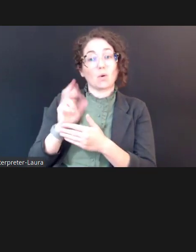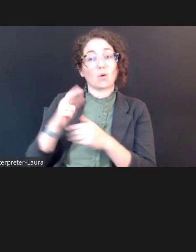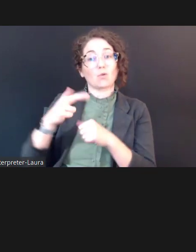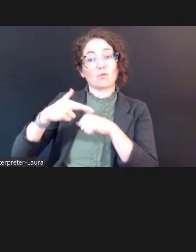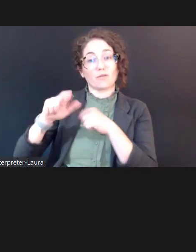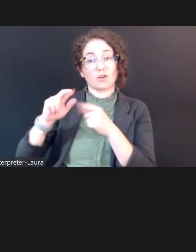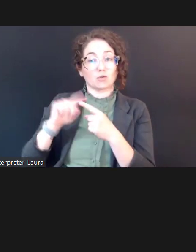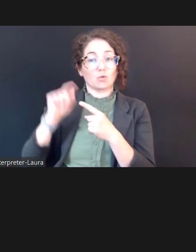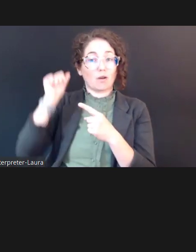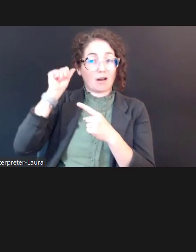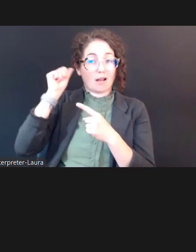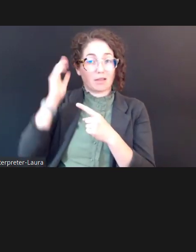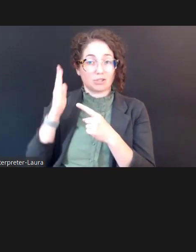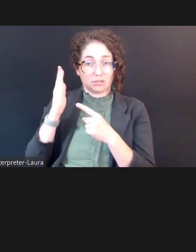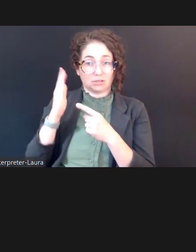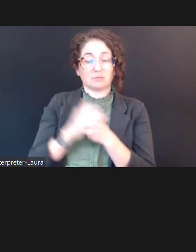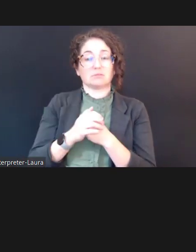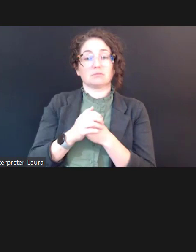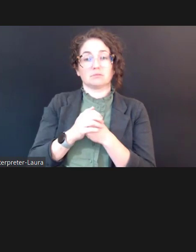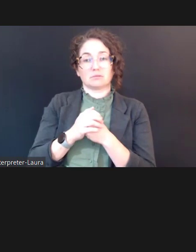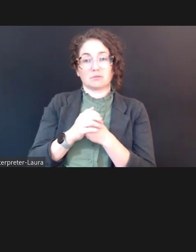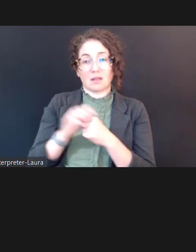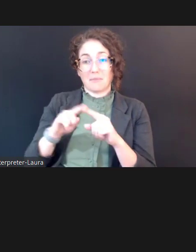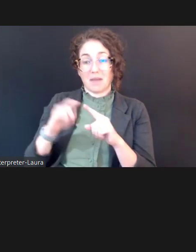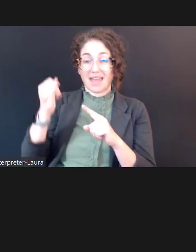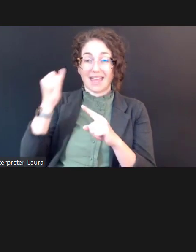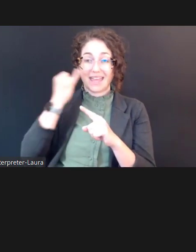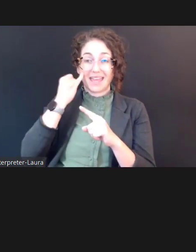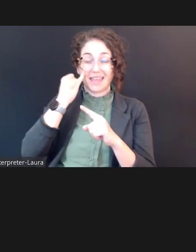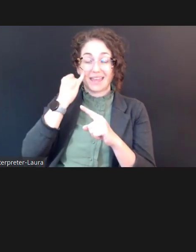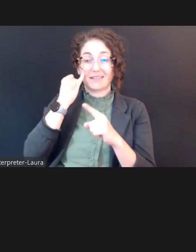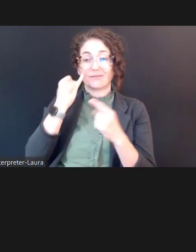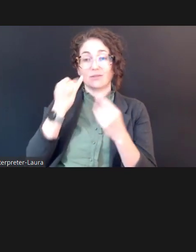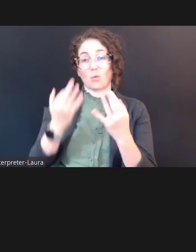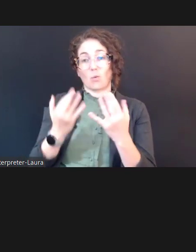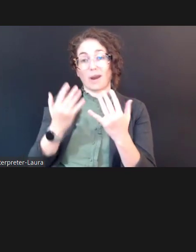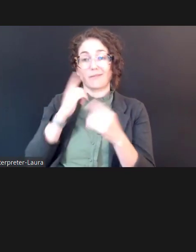to be rescreened or if they have been referred to a health care